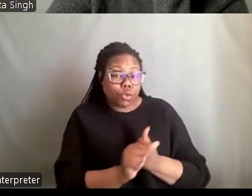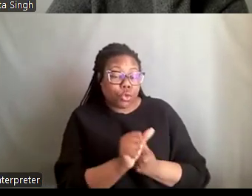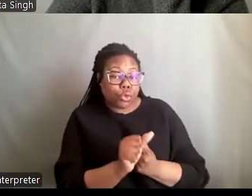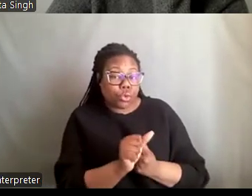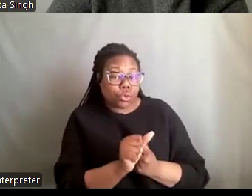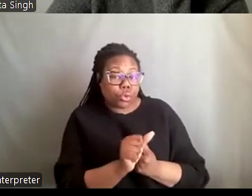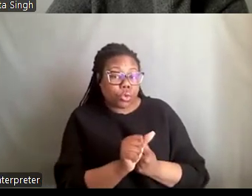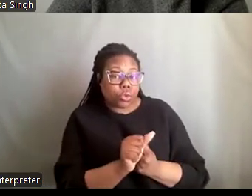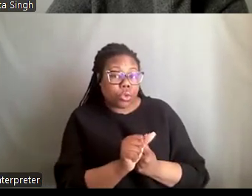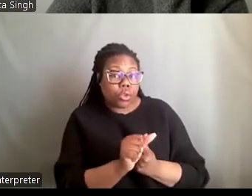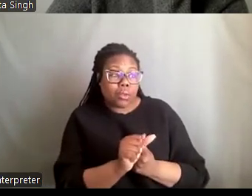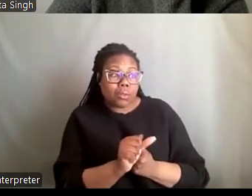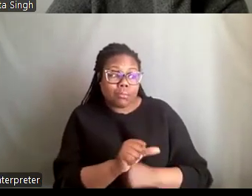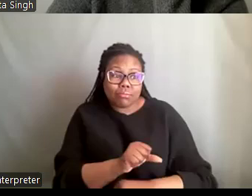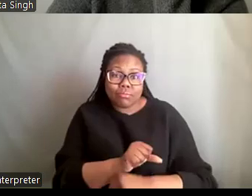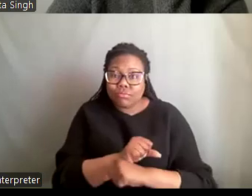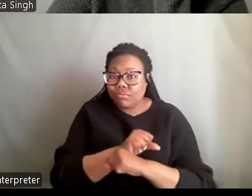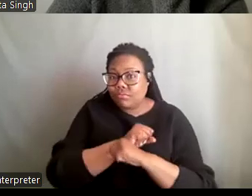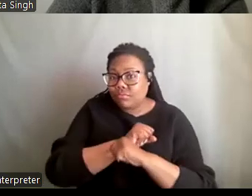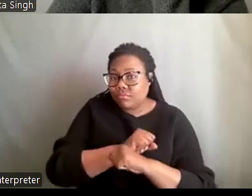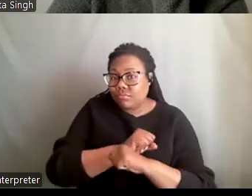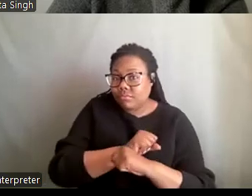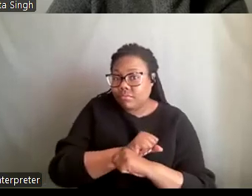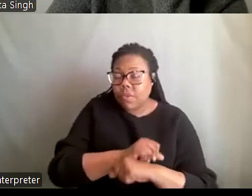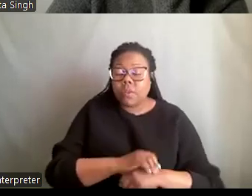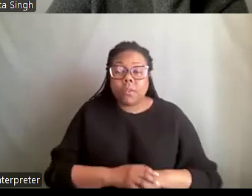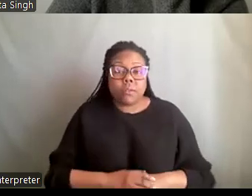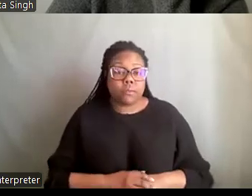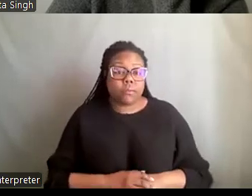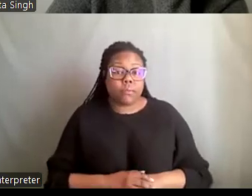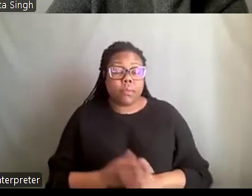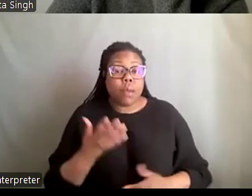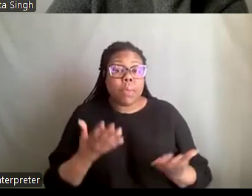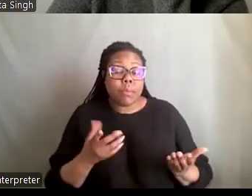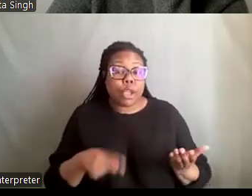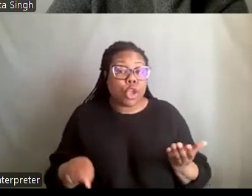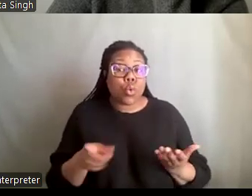who are in danger.